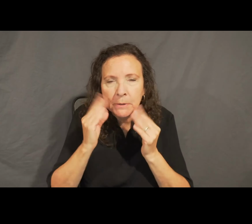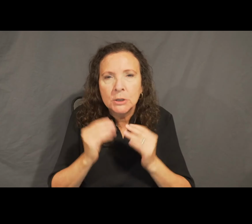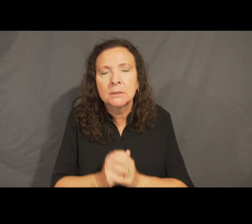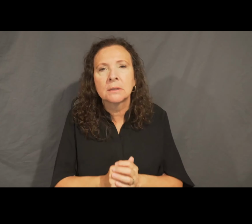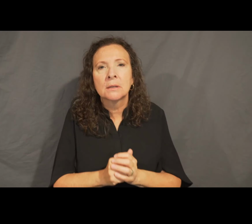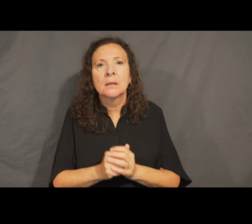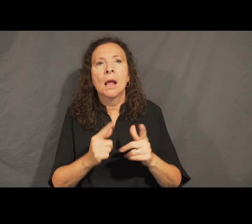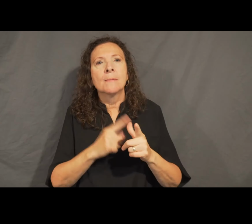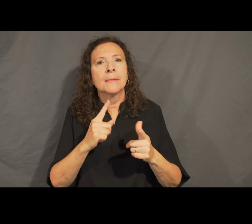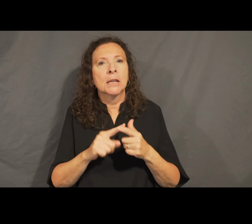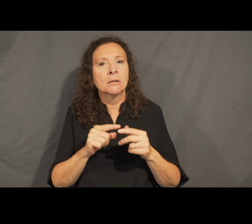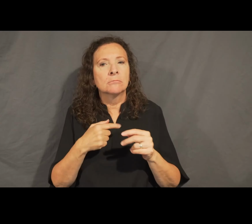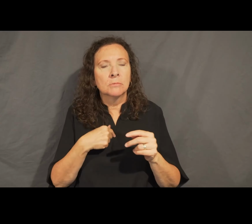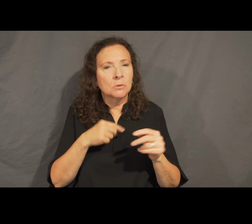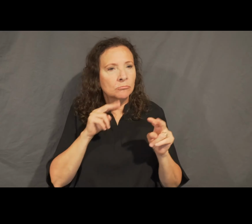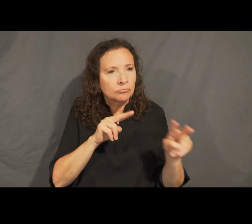Patterns about this.